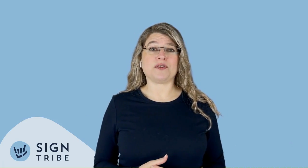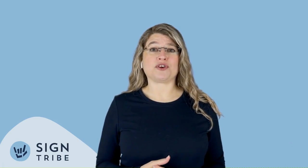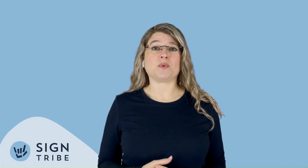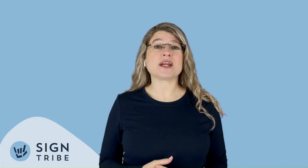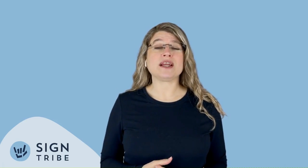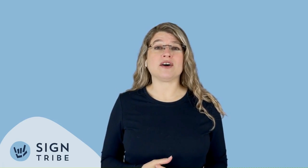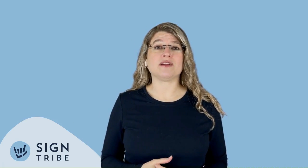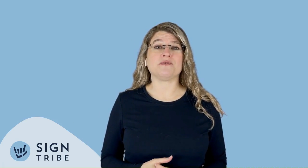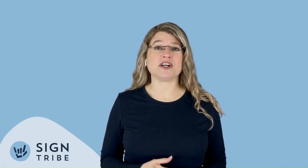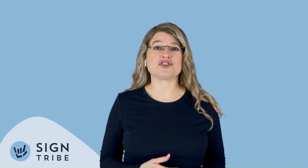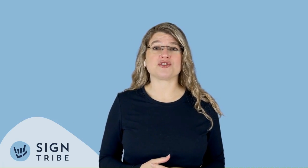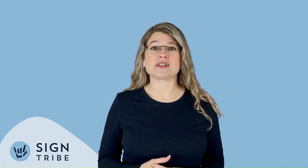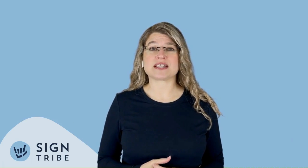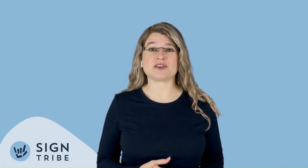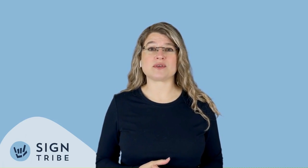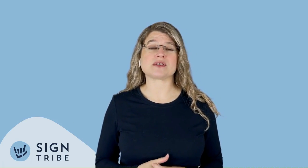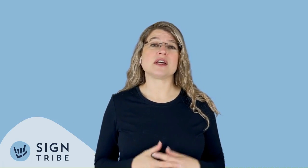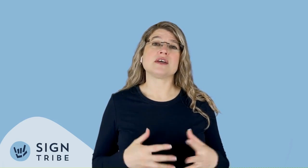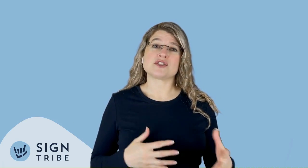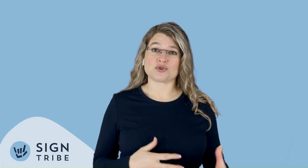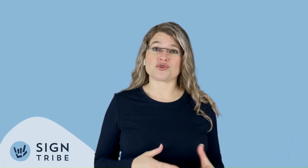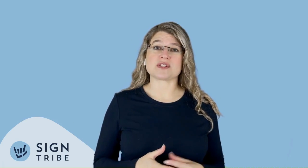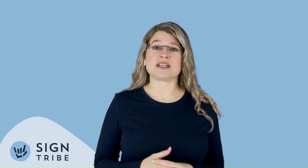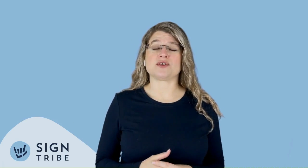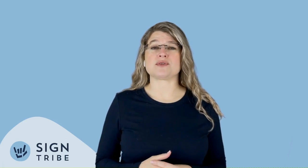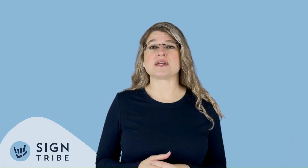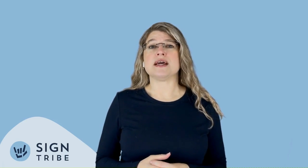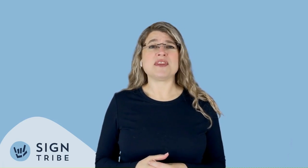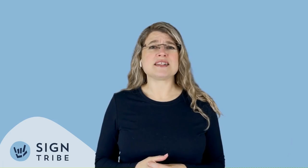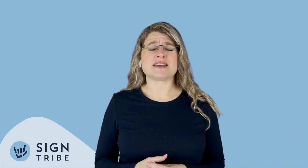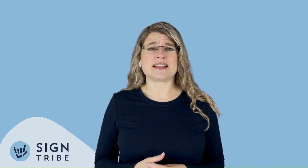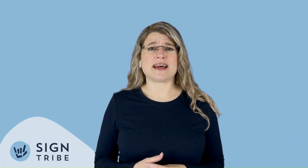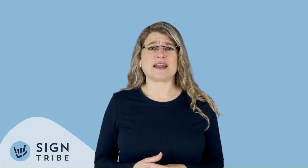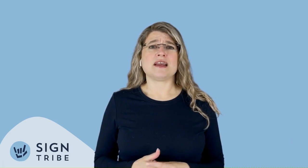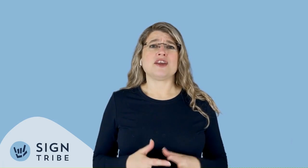If you're working on functional skills, social skills things like that,